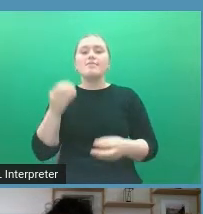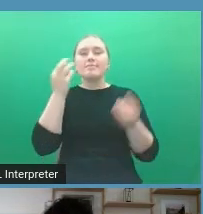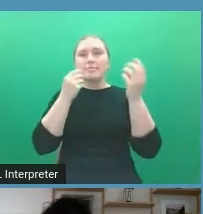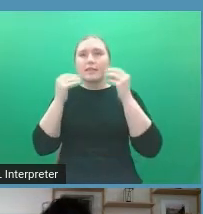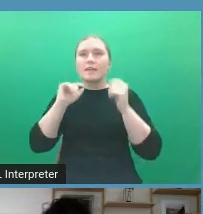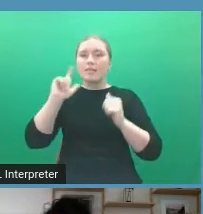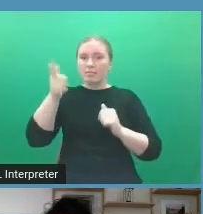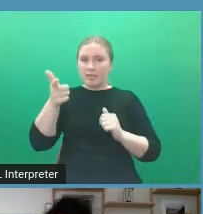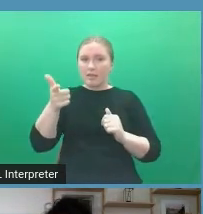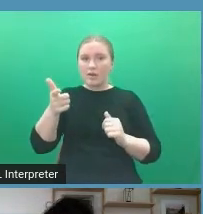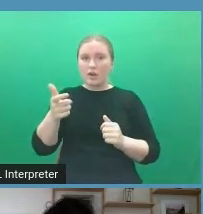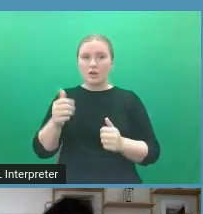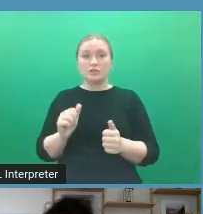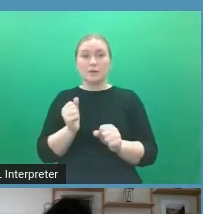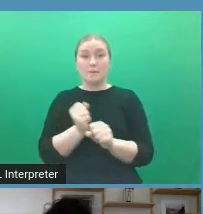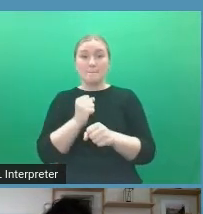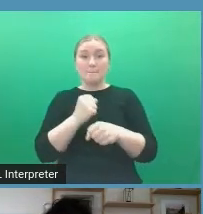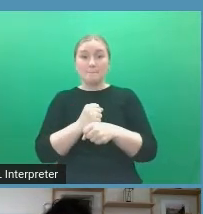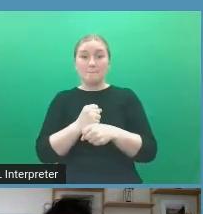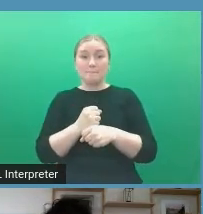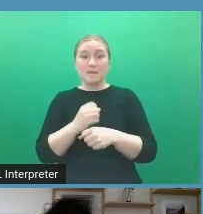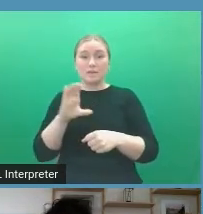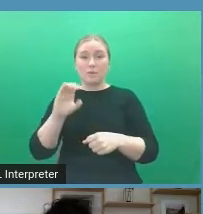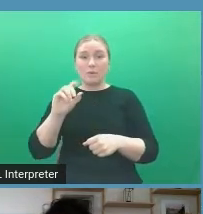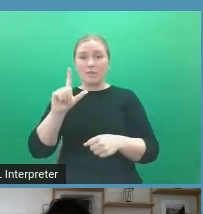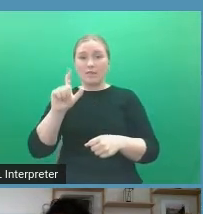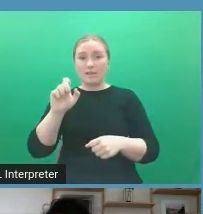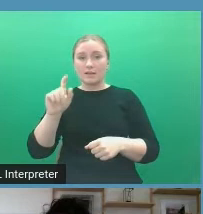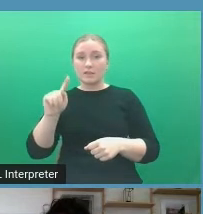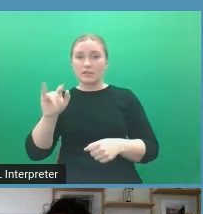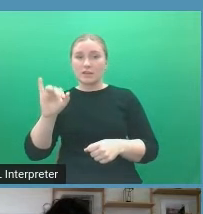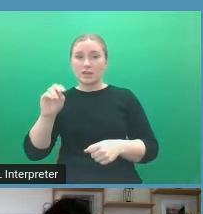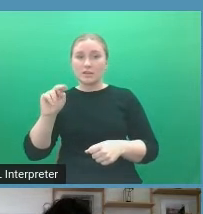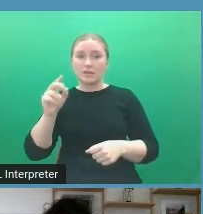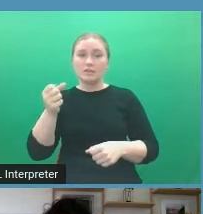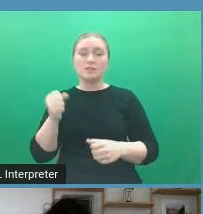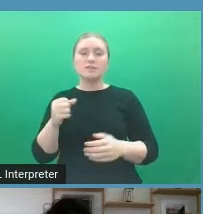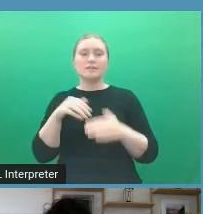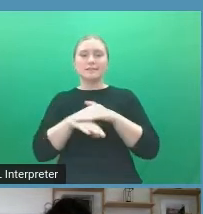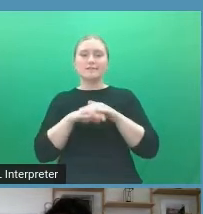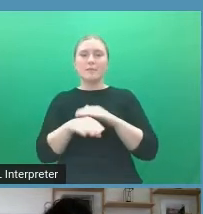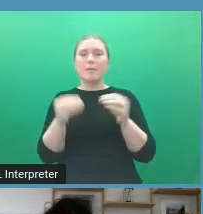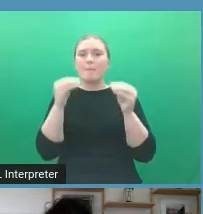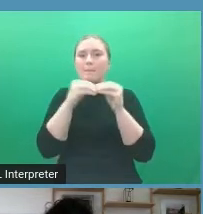make our collections more accessible to a larger audience. So we want to provide clear messaging